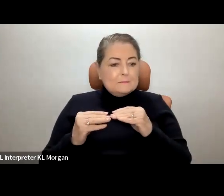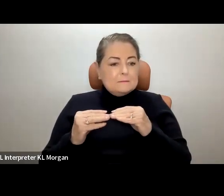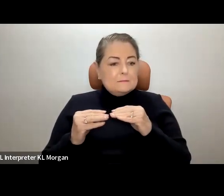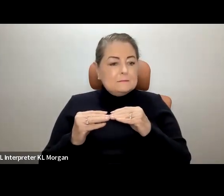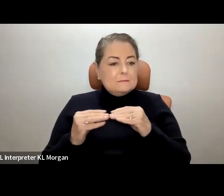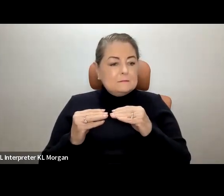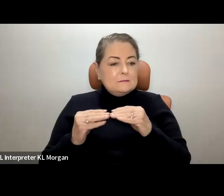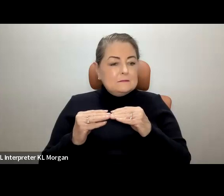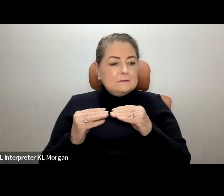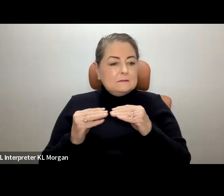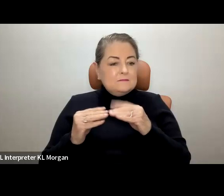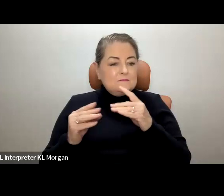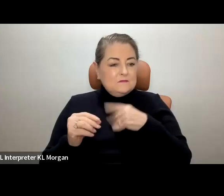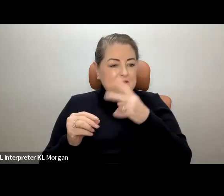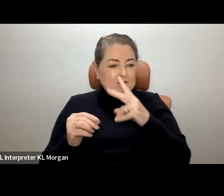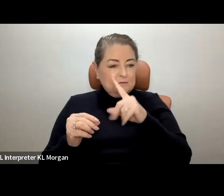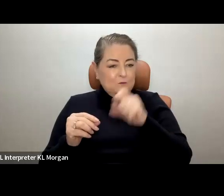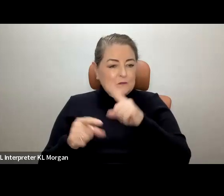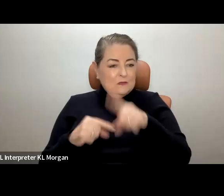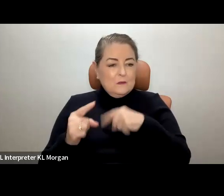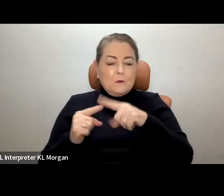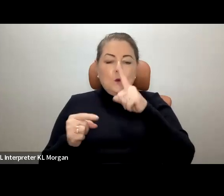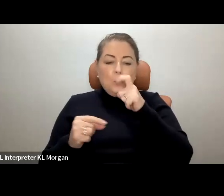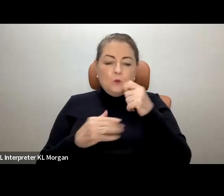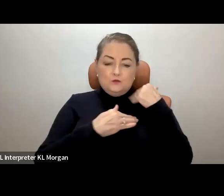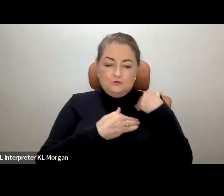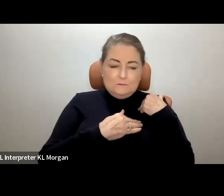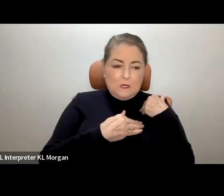[Andrew Marcum] Oh, I just saw a question that was about who is responsible for